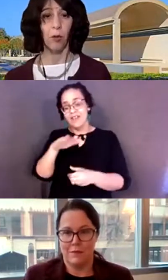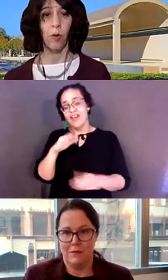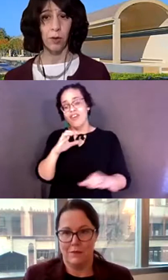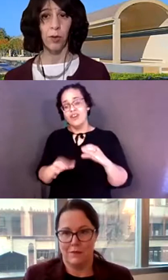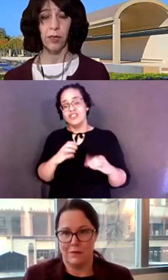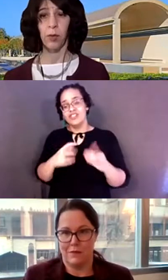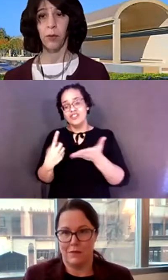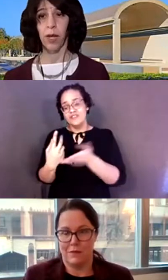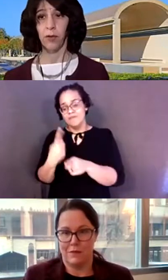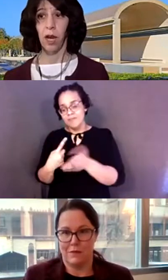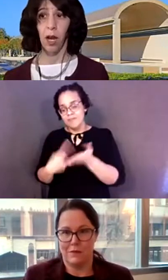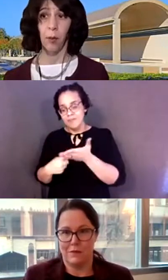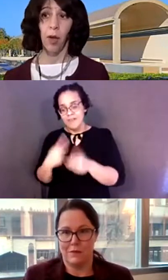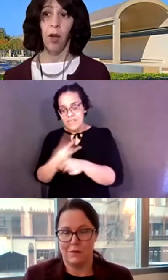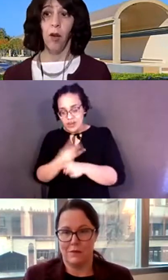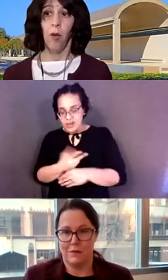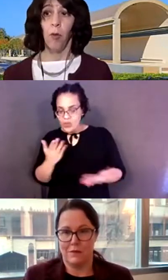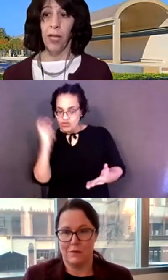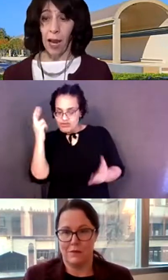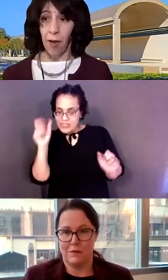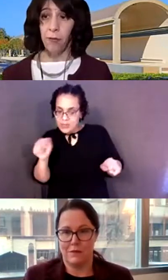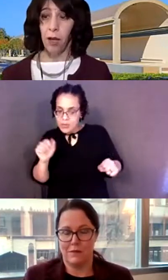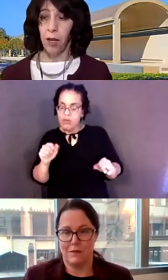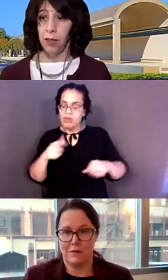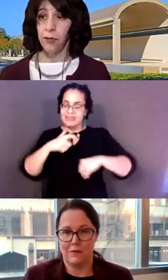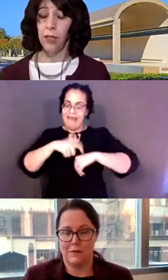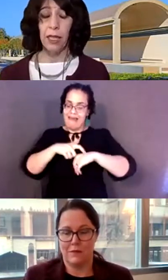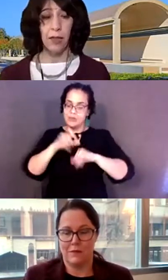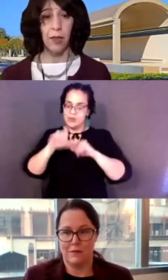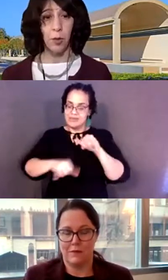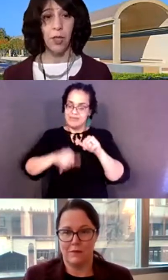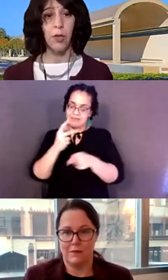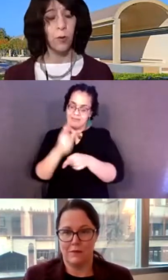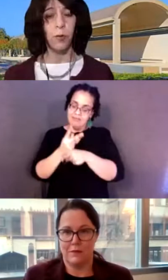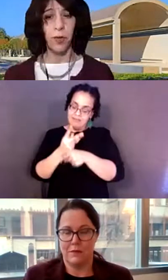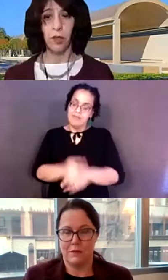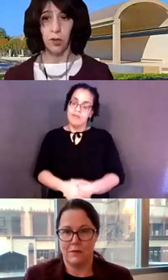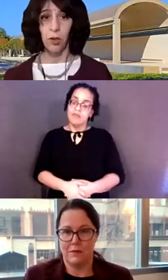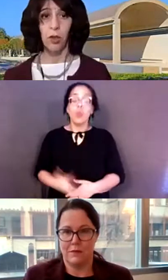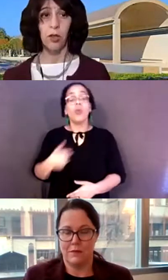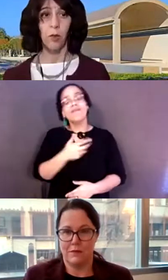what's a reasonable amount of time? We have definitely had situations